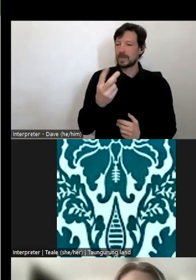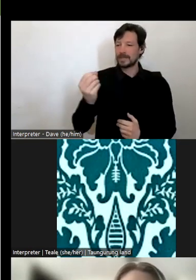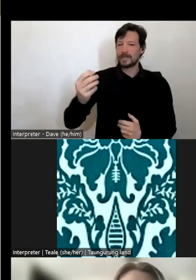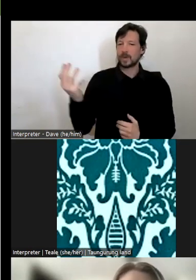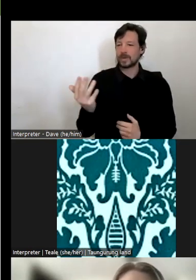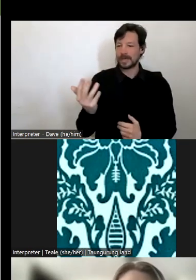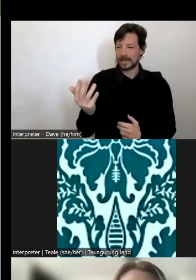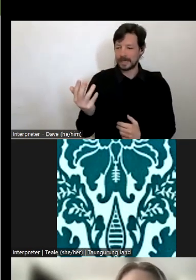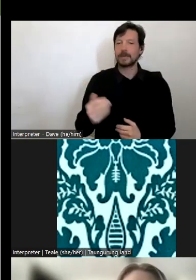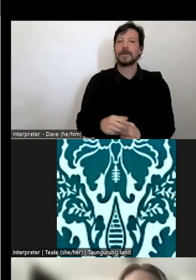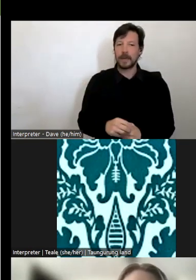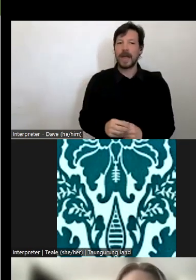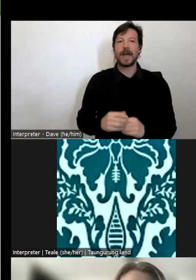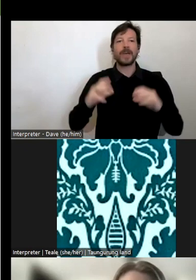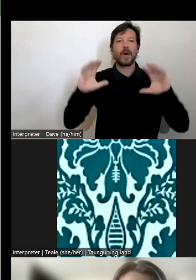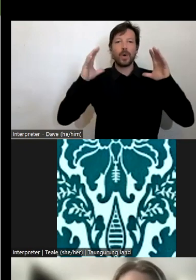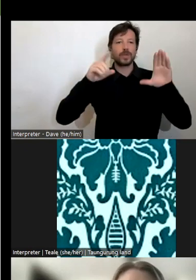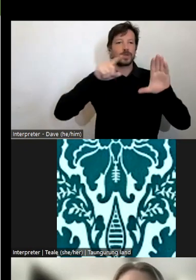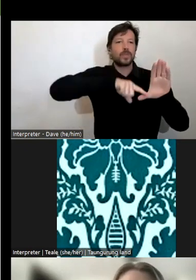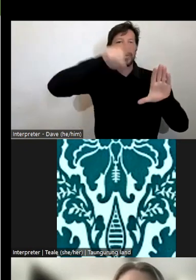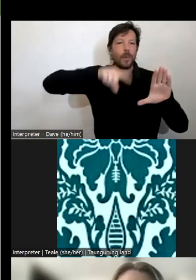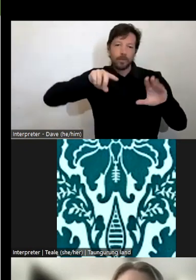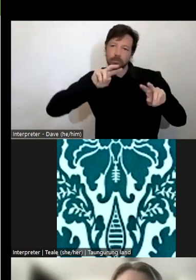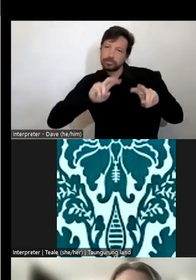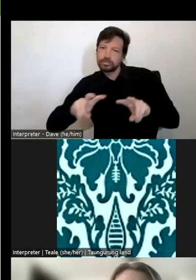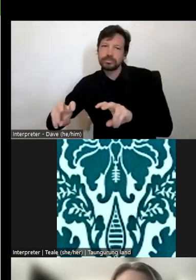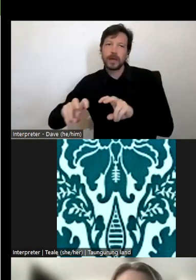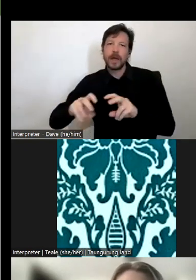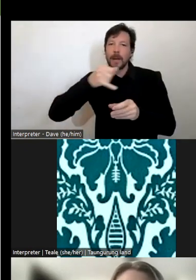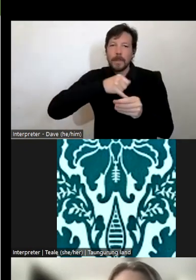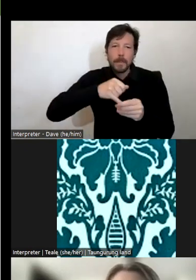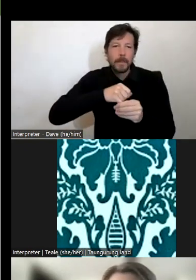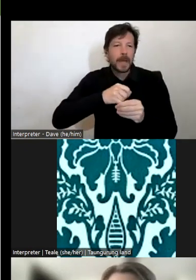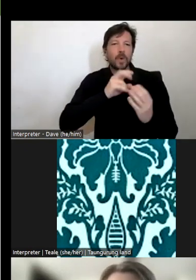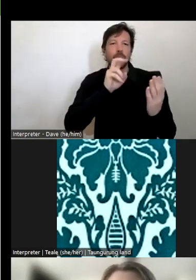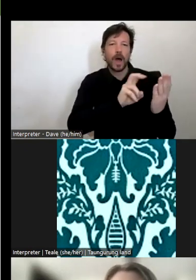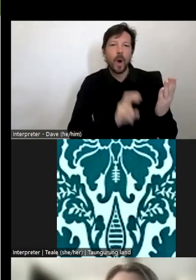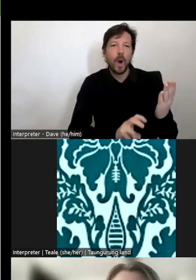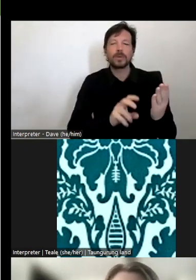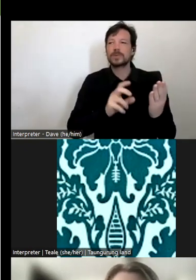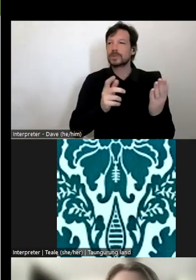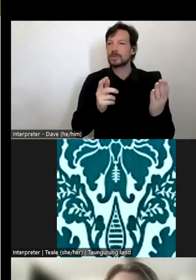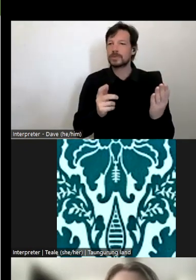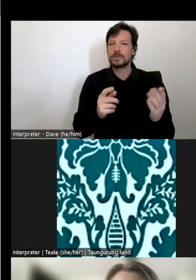and looked at audiology reports, other medical records, information from our statewide database,